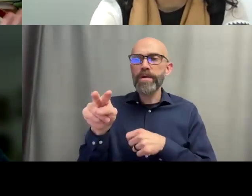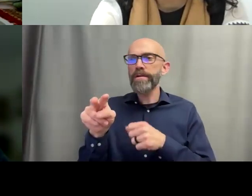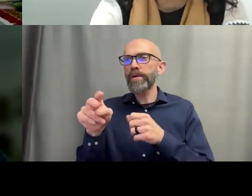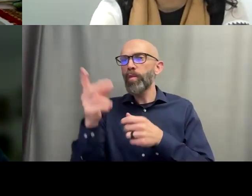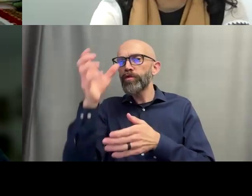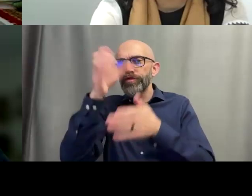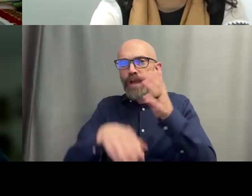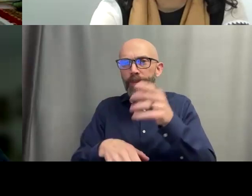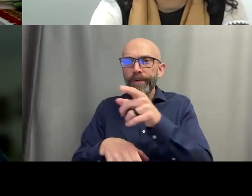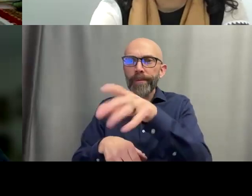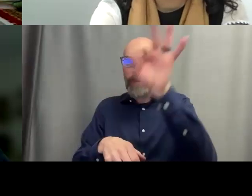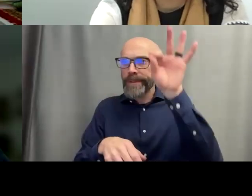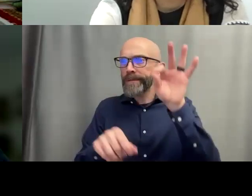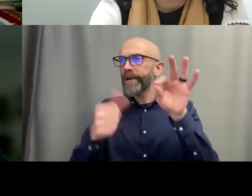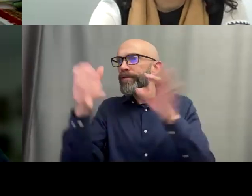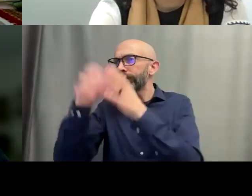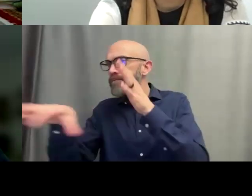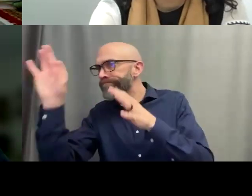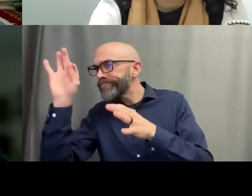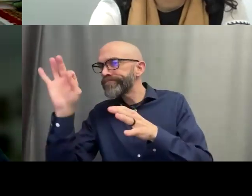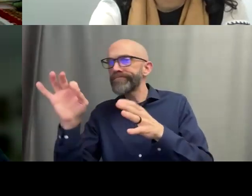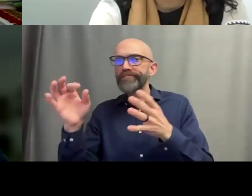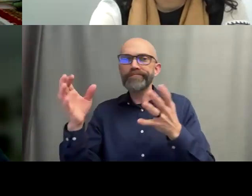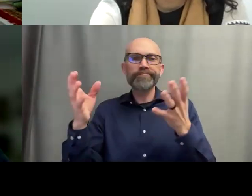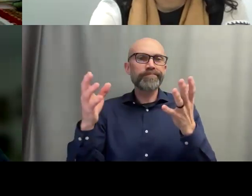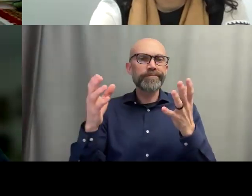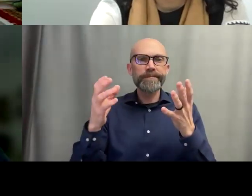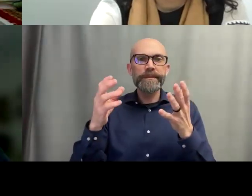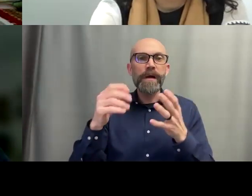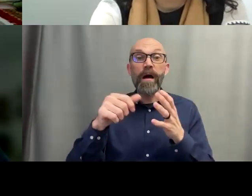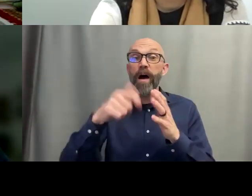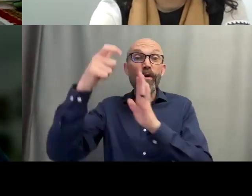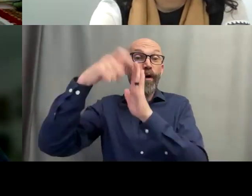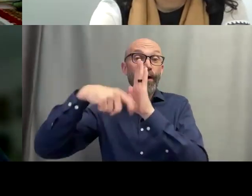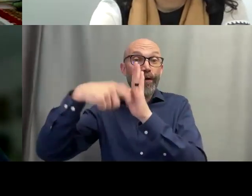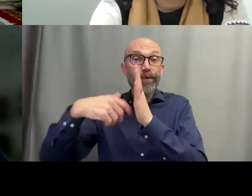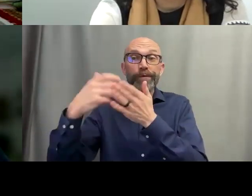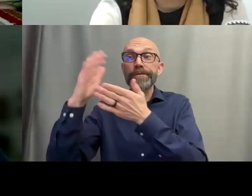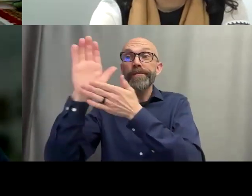Chapter there, pull in some articles and videos to supplement.